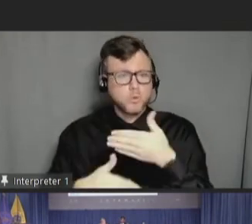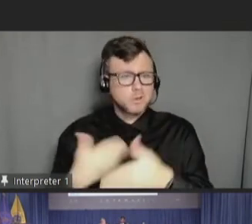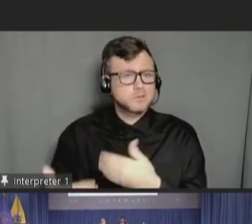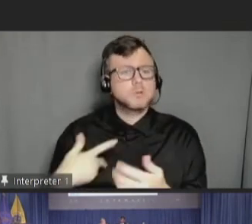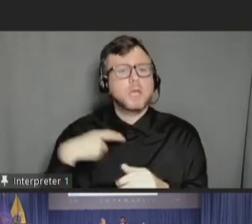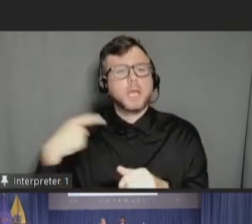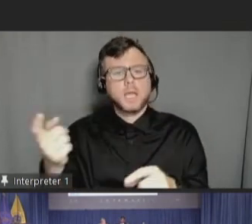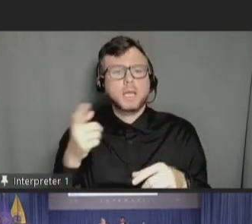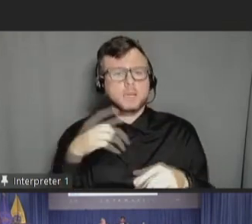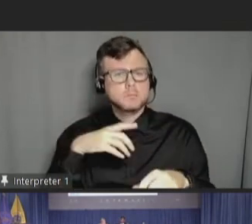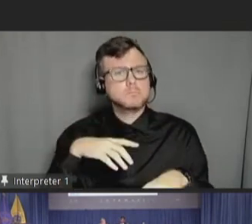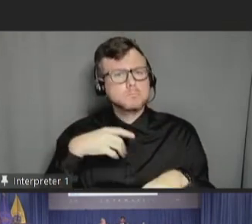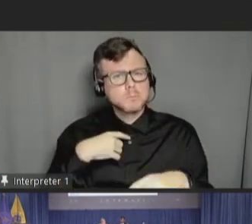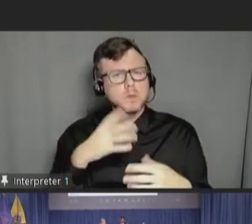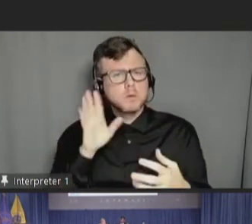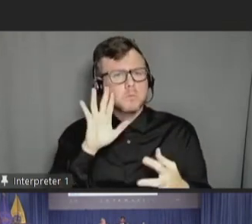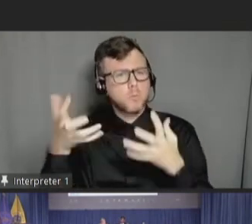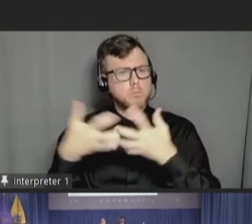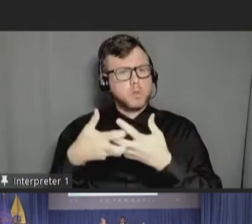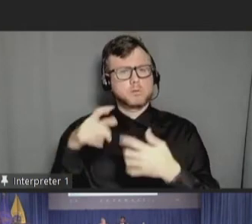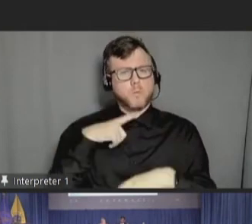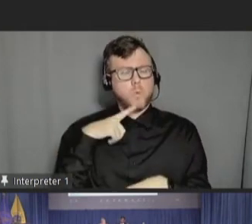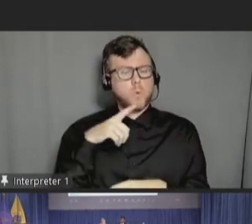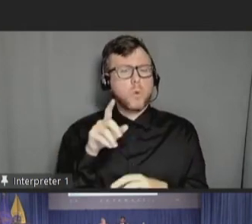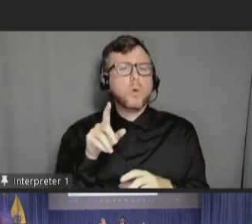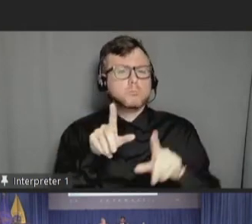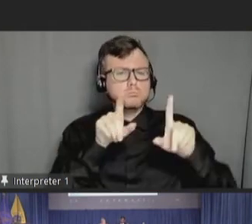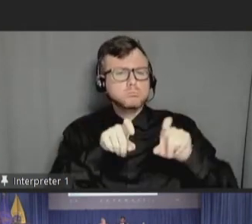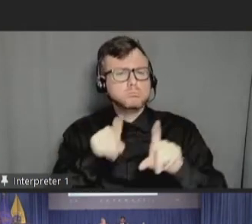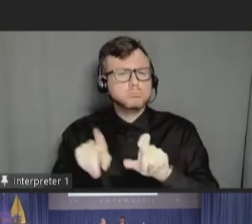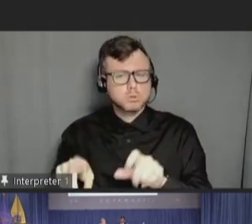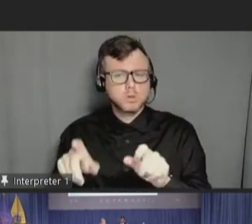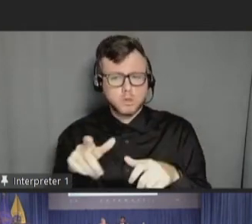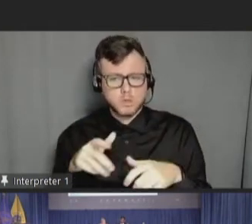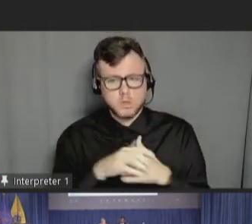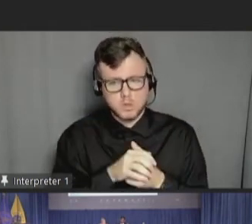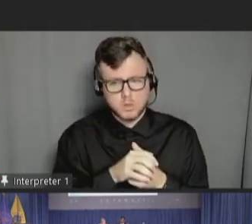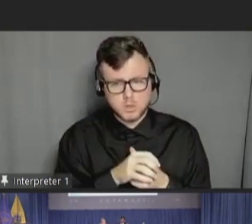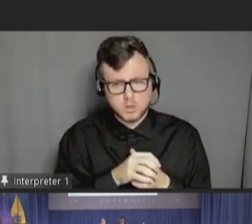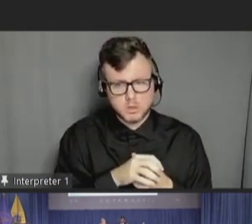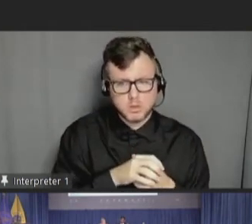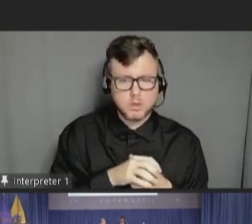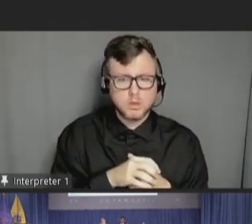within the next few years. And finally, touch upon new technologies that are going -- that